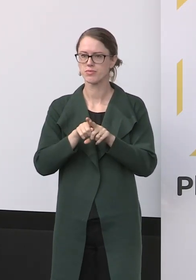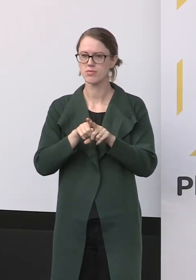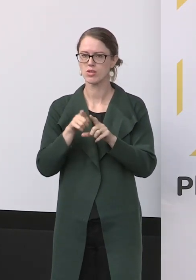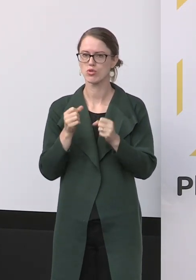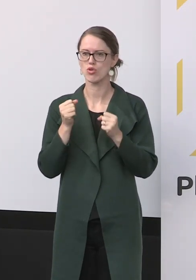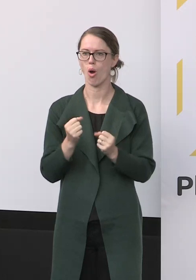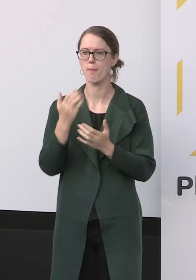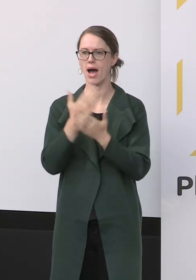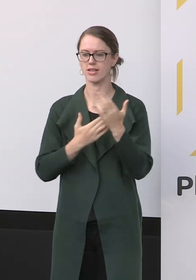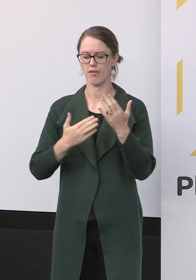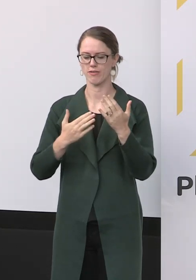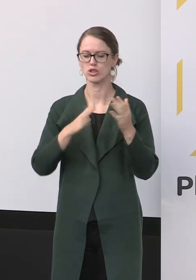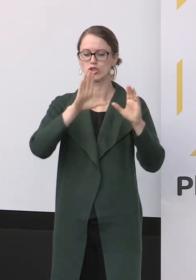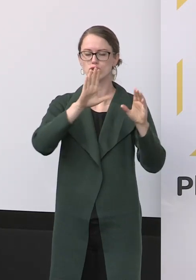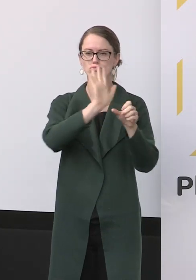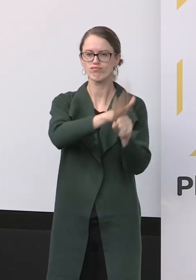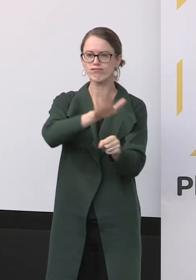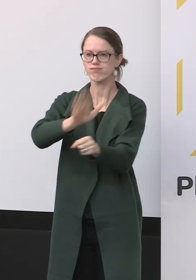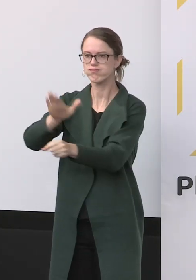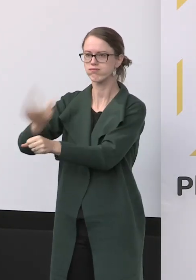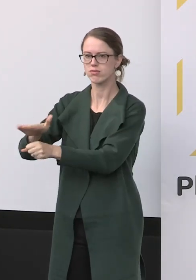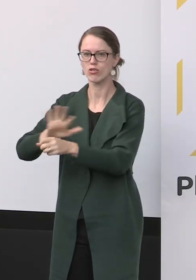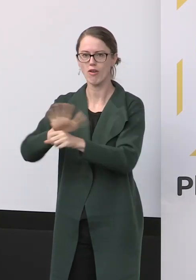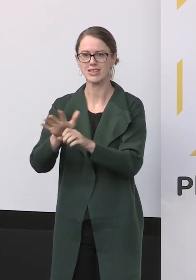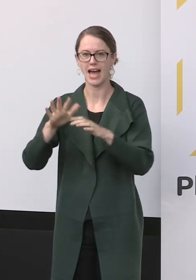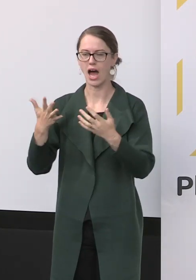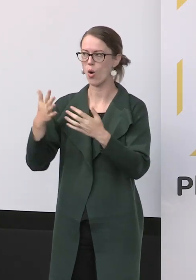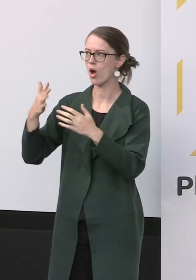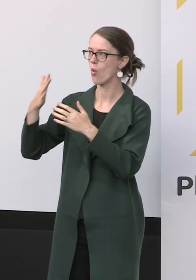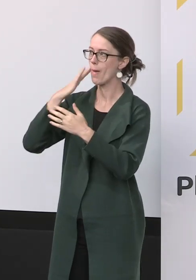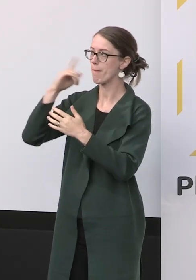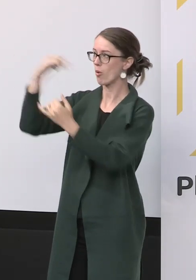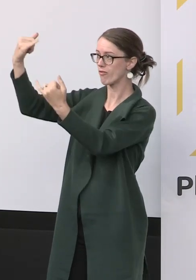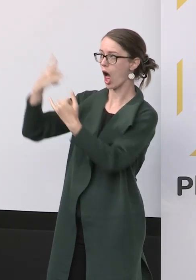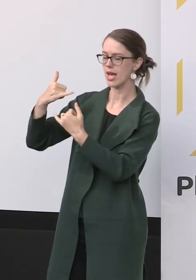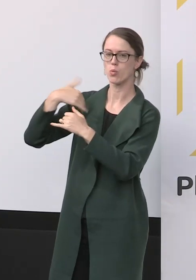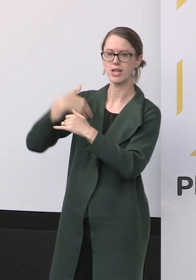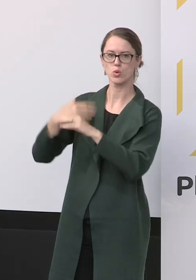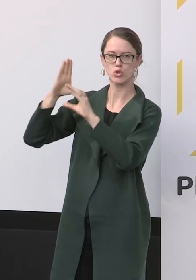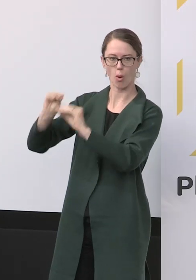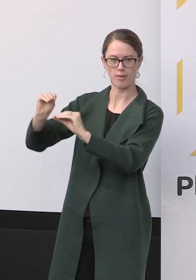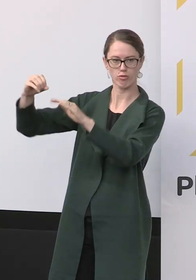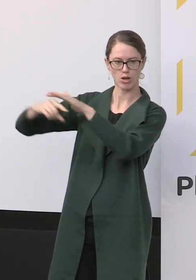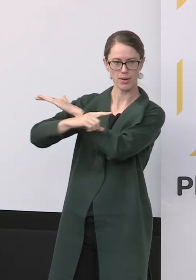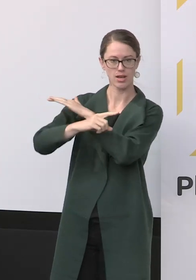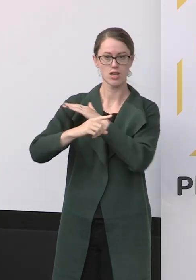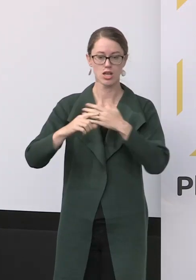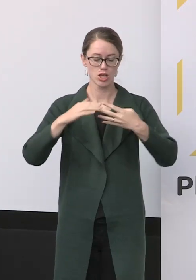there's also the important aspect pillar of our elimination strategy - keeping